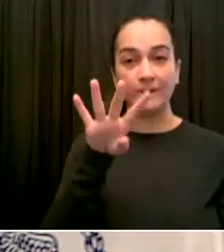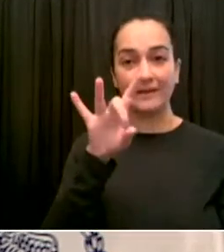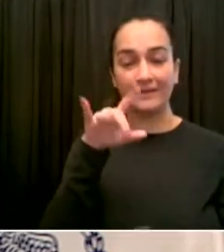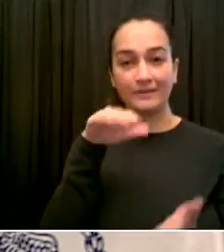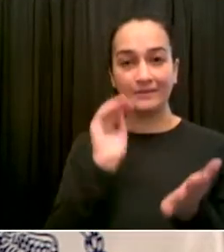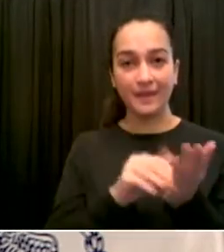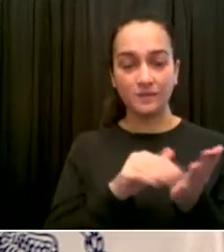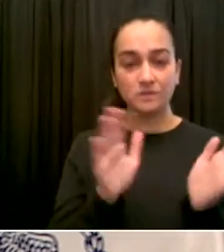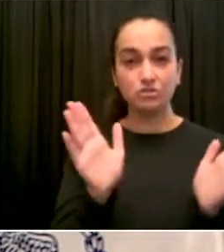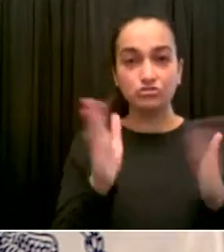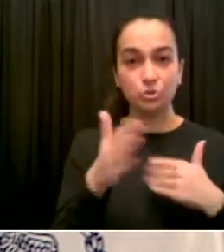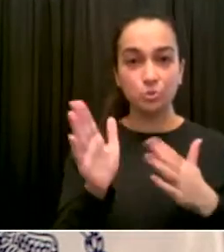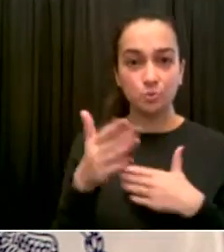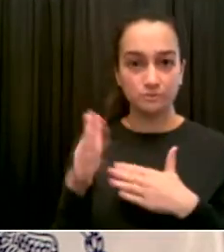I THINK THAT IS OUR SYSTEMWIDE